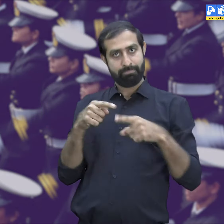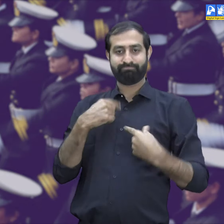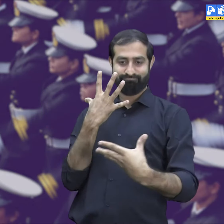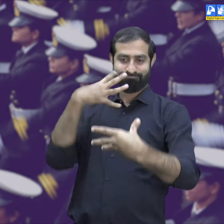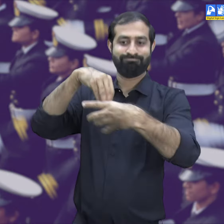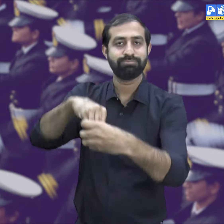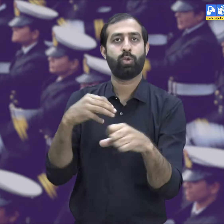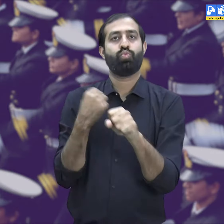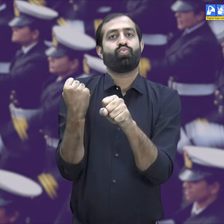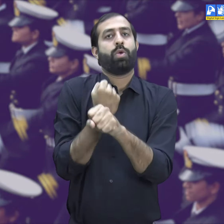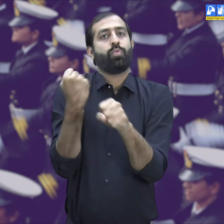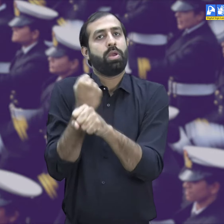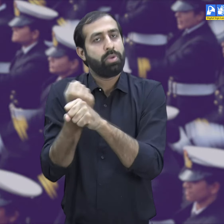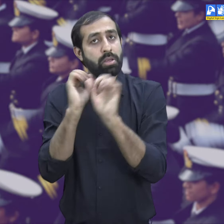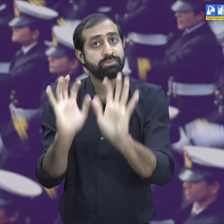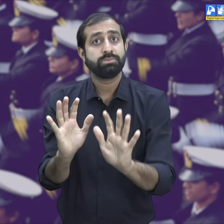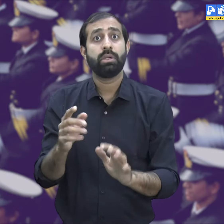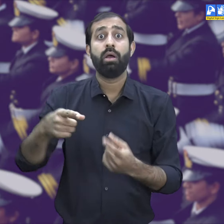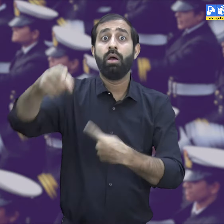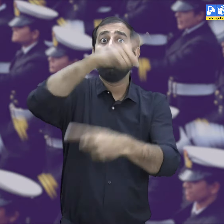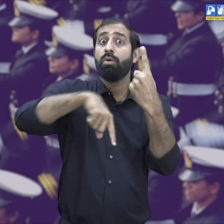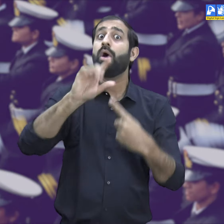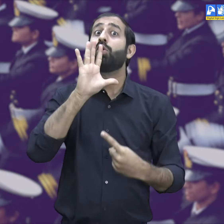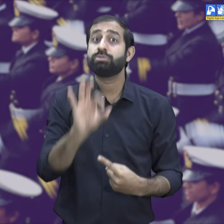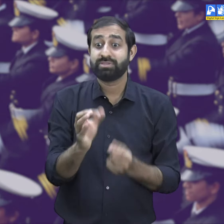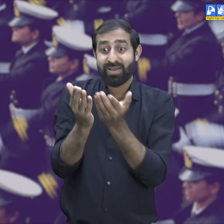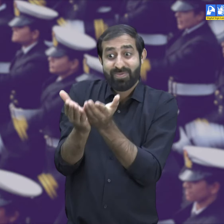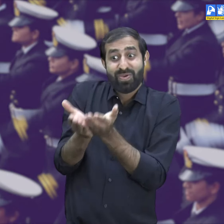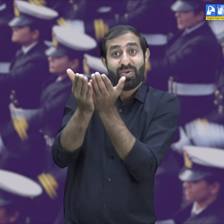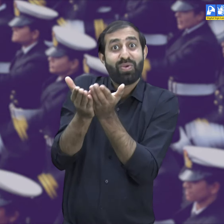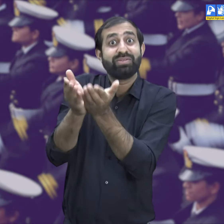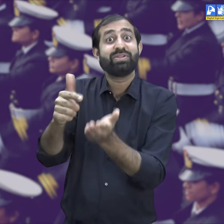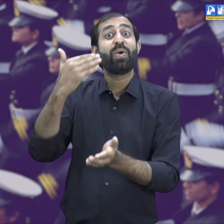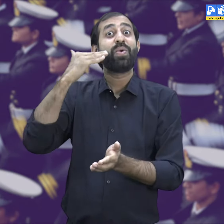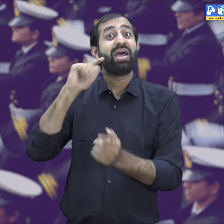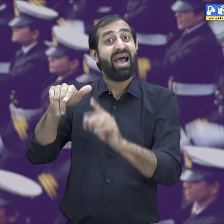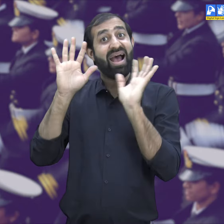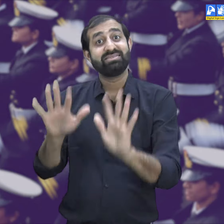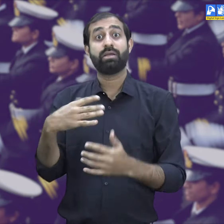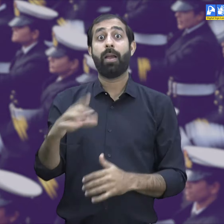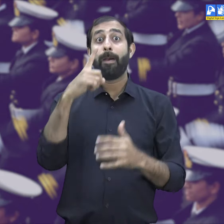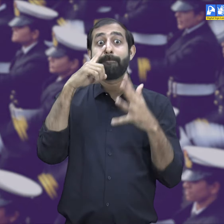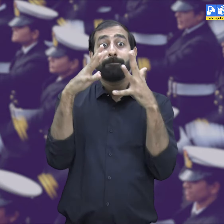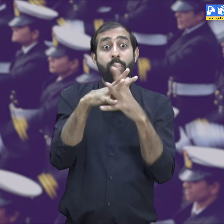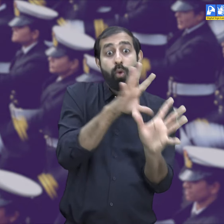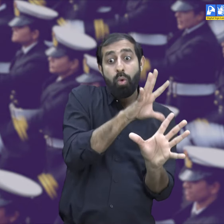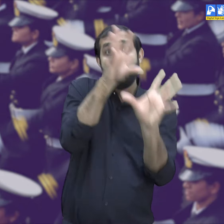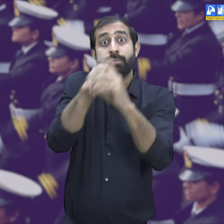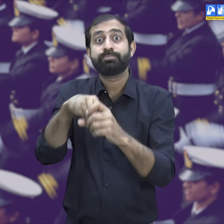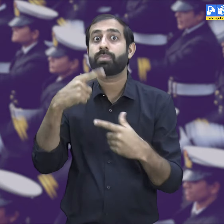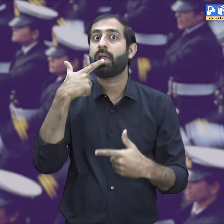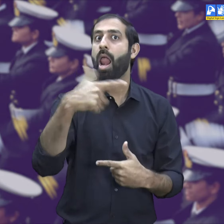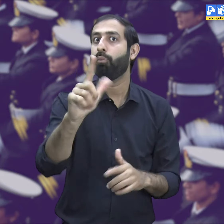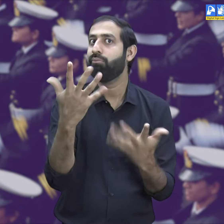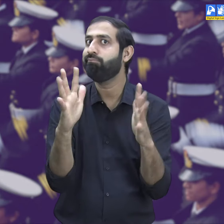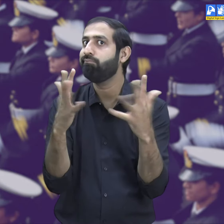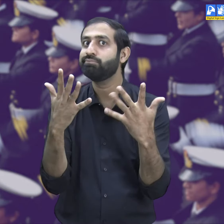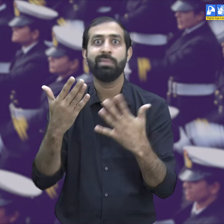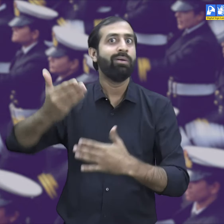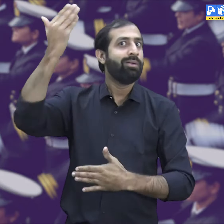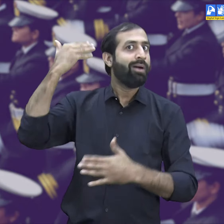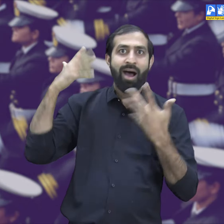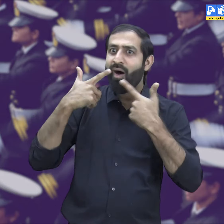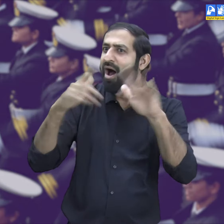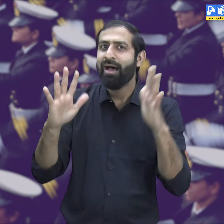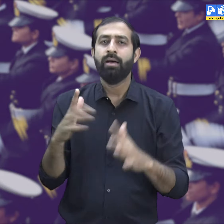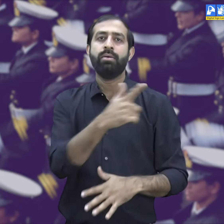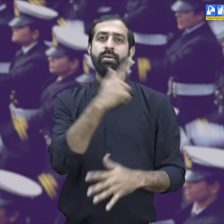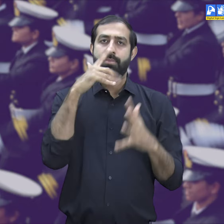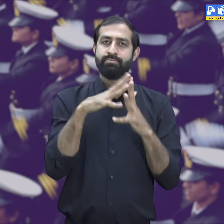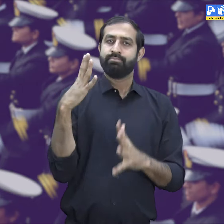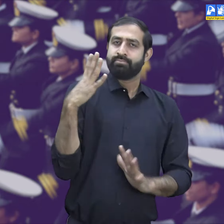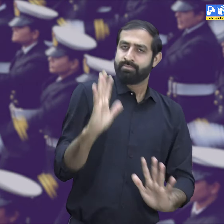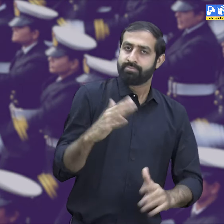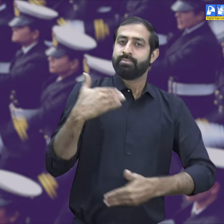I am one of them. Earlier women were not allowed to go on a naval ships.